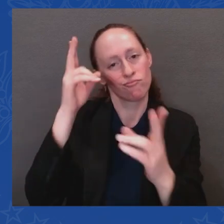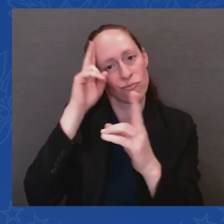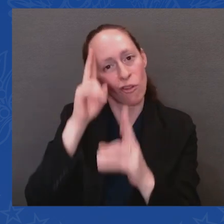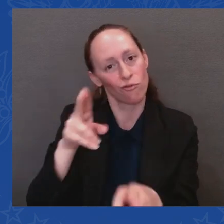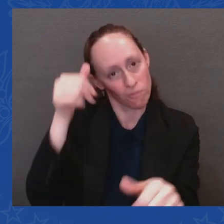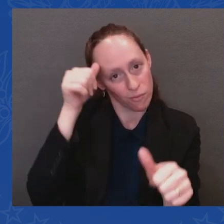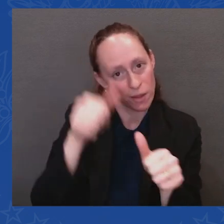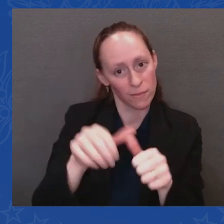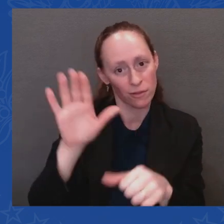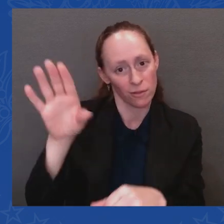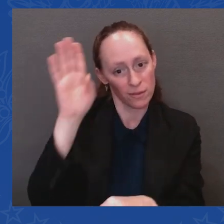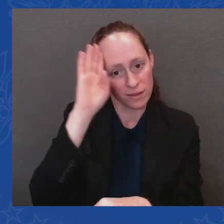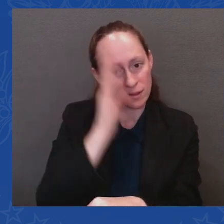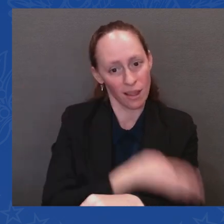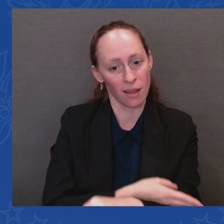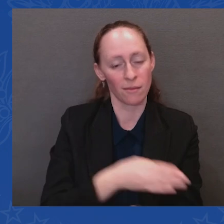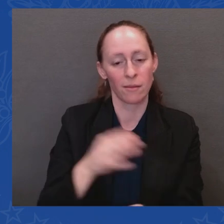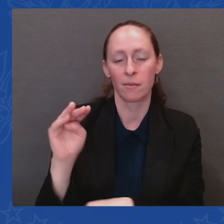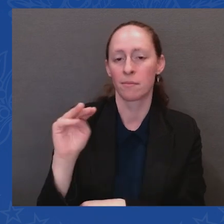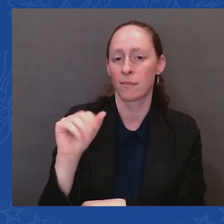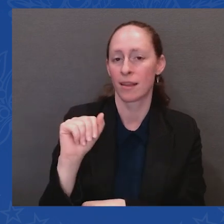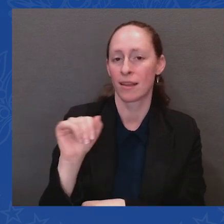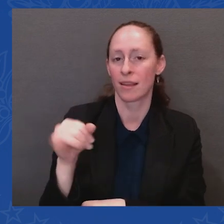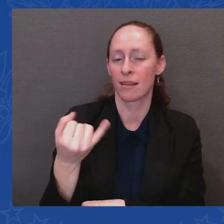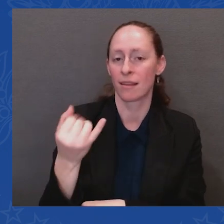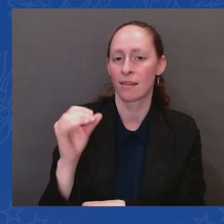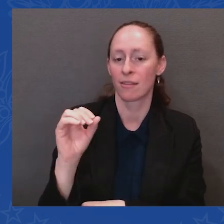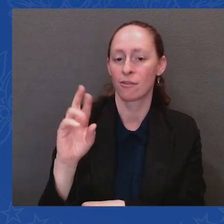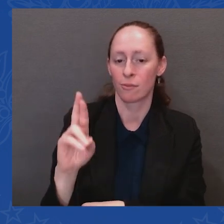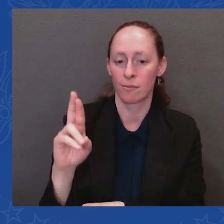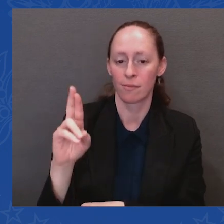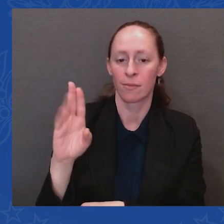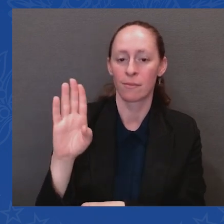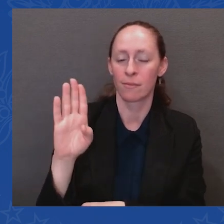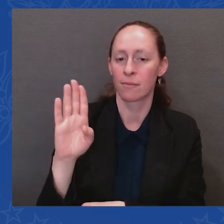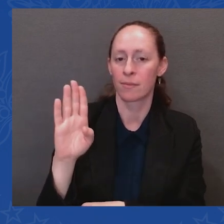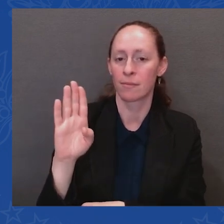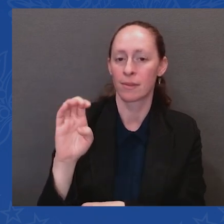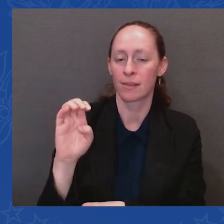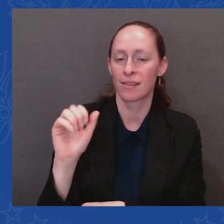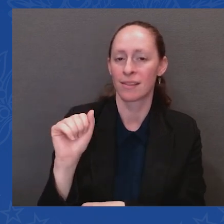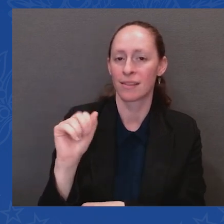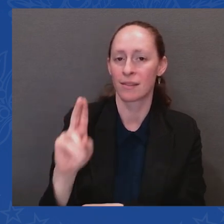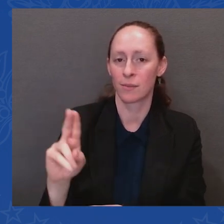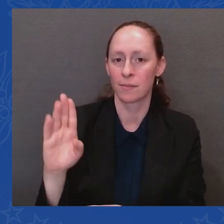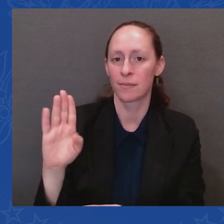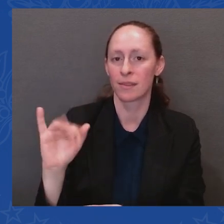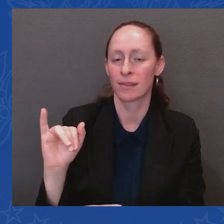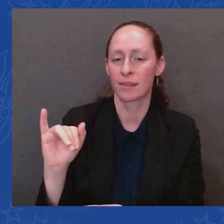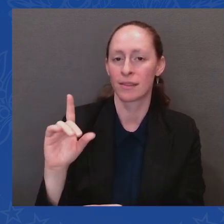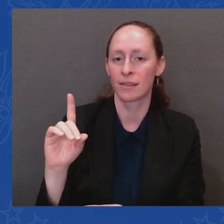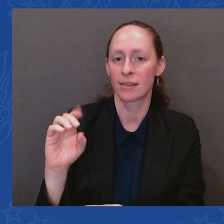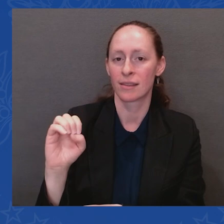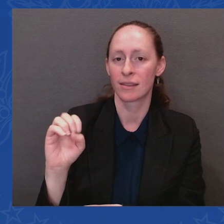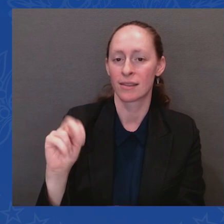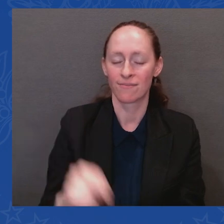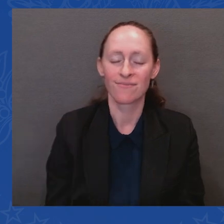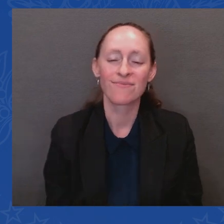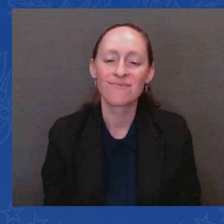You have brought to the White House unrelenting and forcefully demanding advocacy